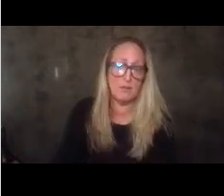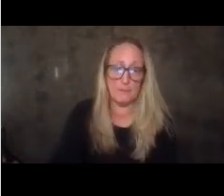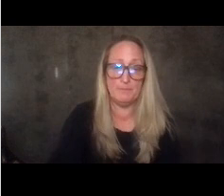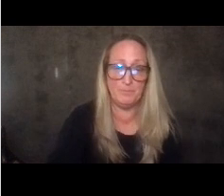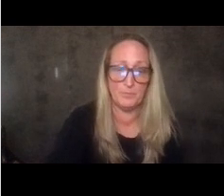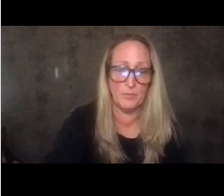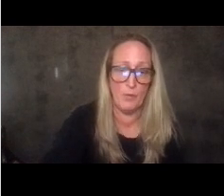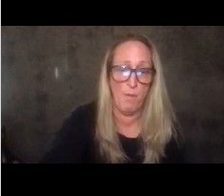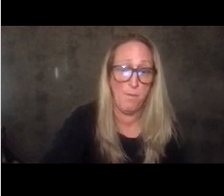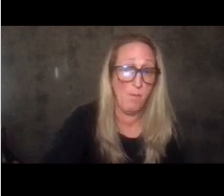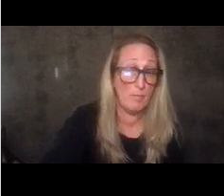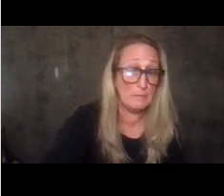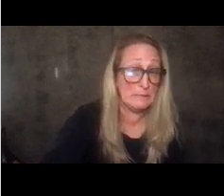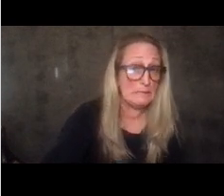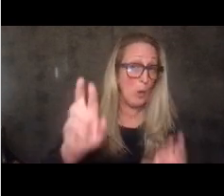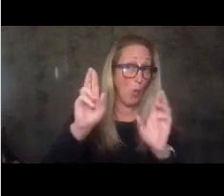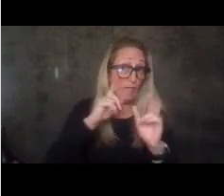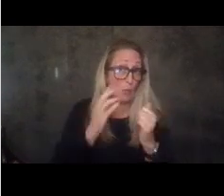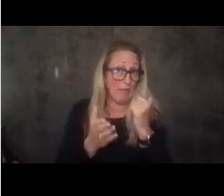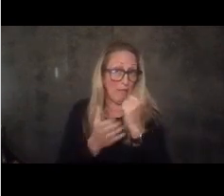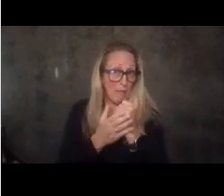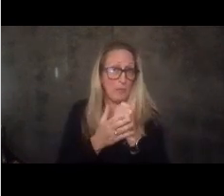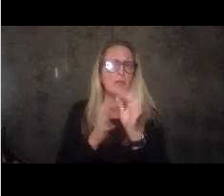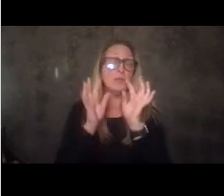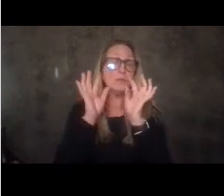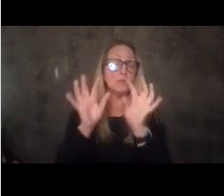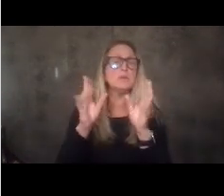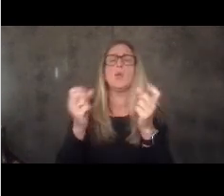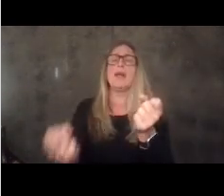So hopefully that will help let me go ahead though and kind of come back to Excel now.